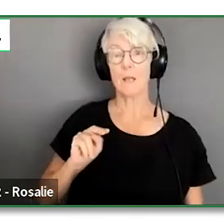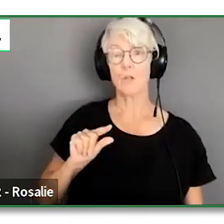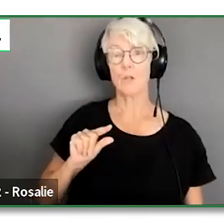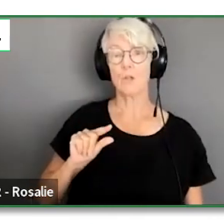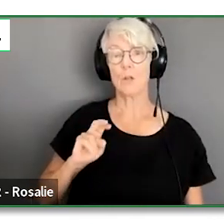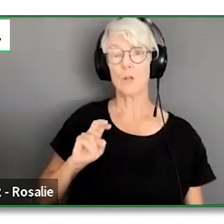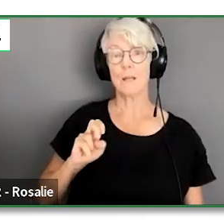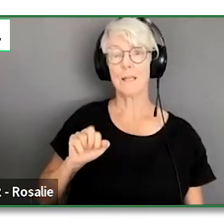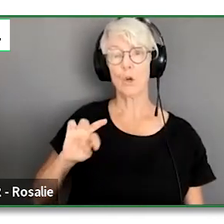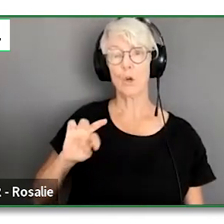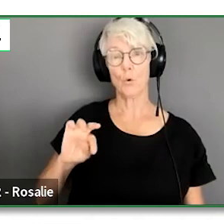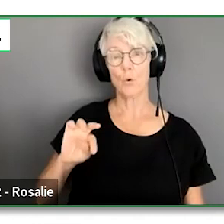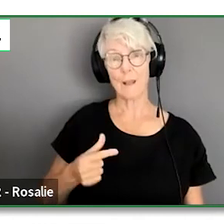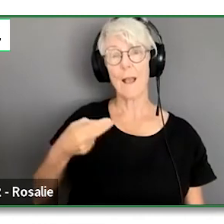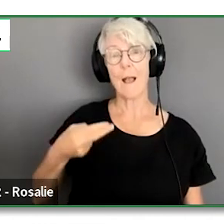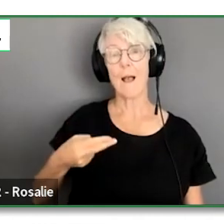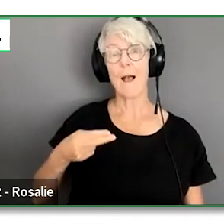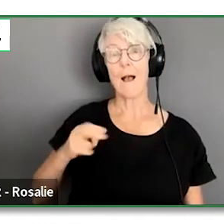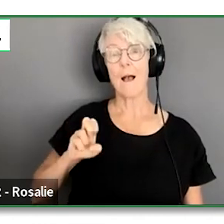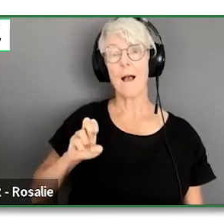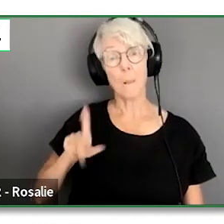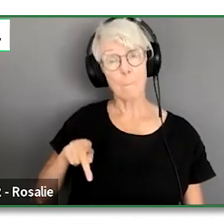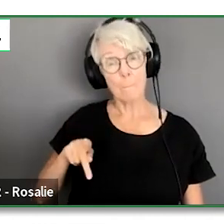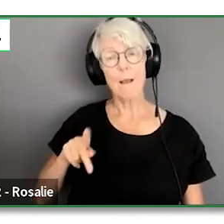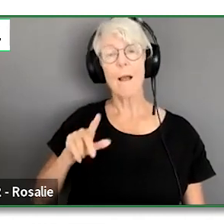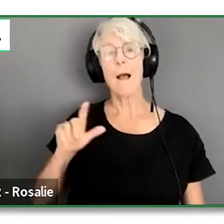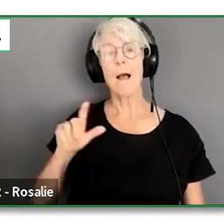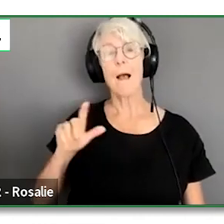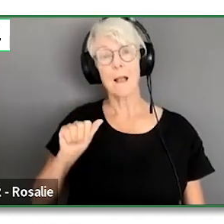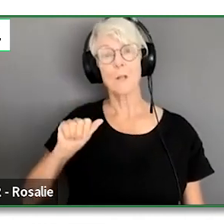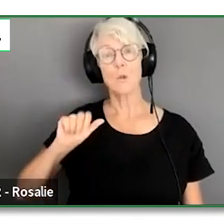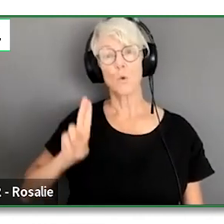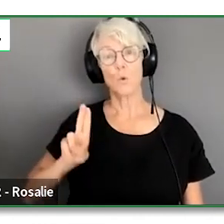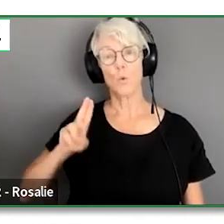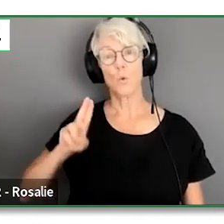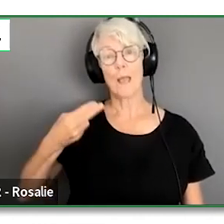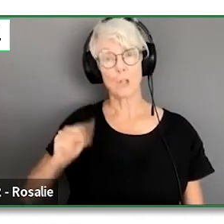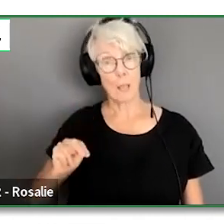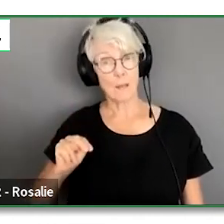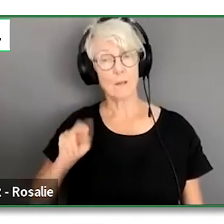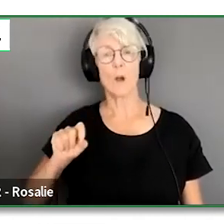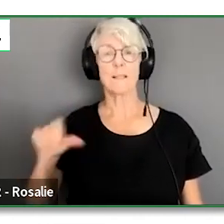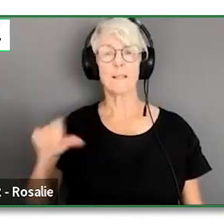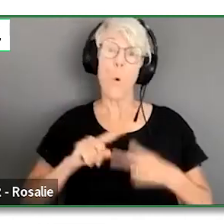@uhn.ca or call 416-597-3422